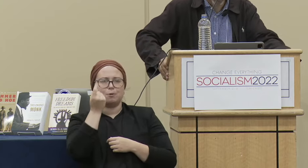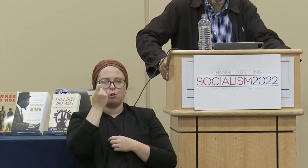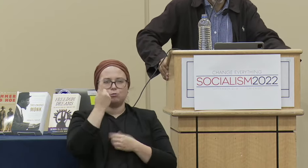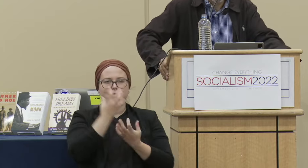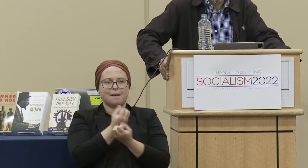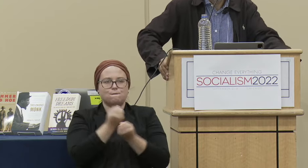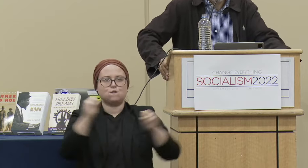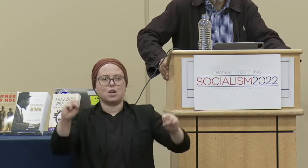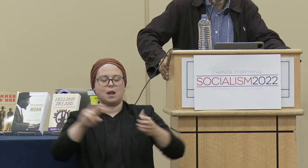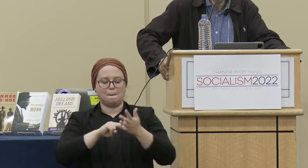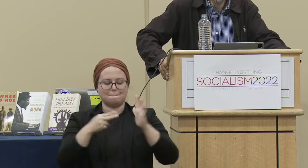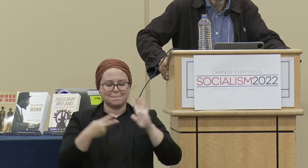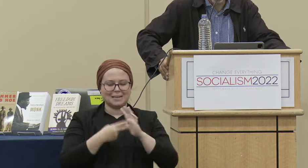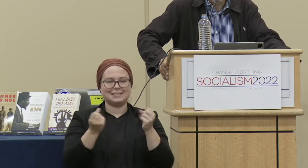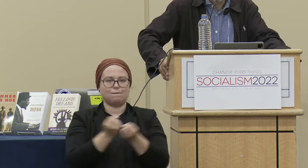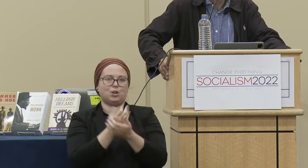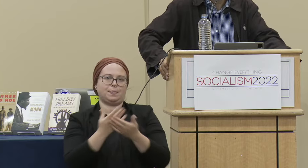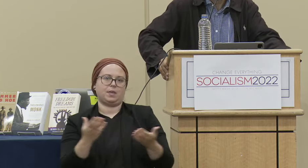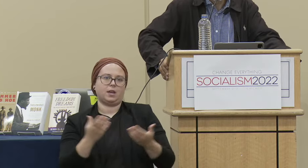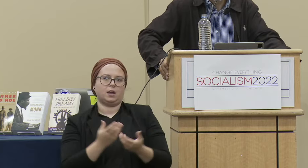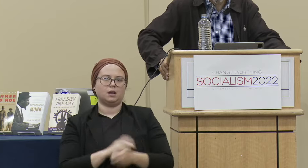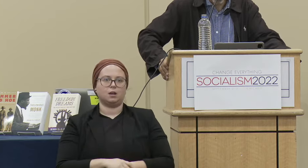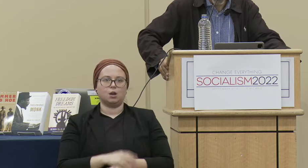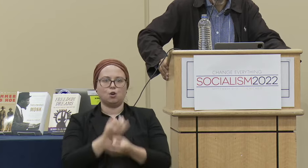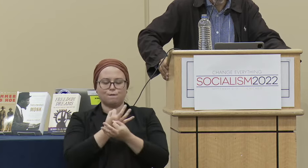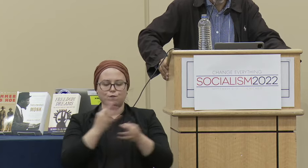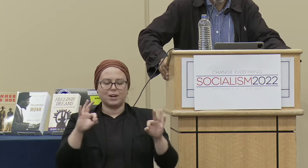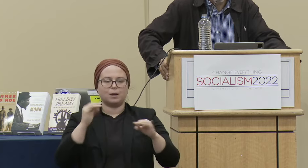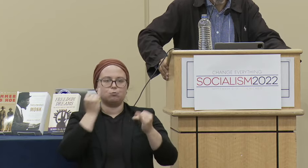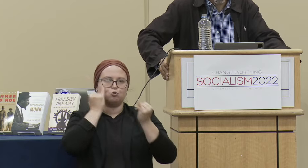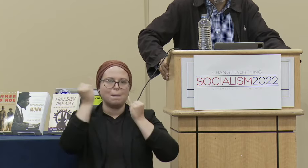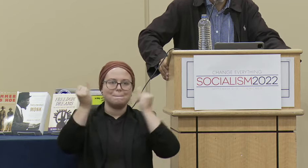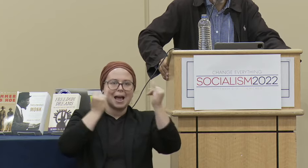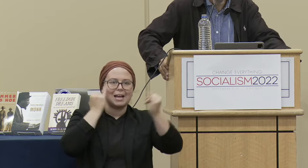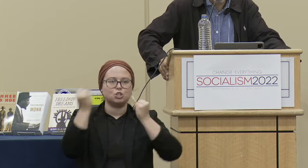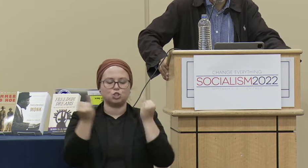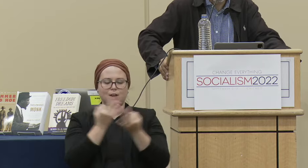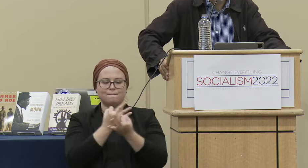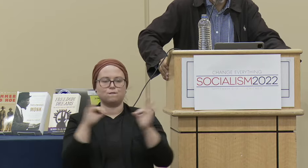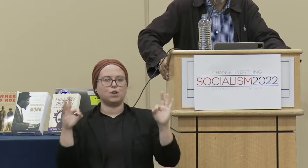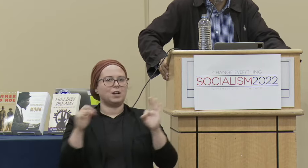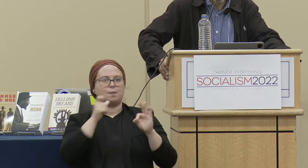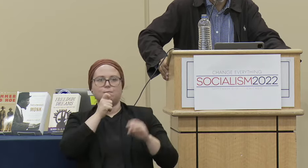poem in action, the defenders of the dream, who understood freedom to mean everything. Freedom to imagine, freedom